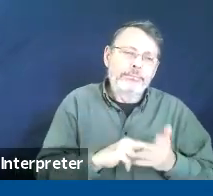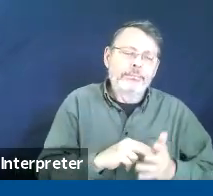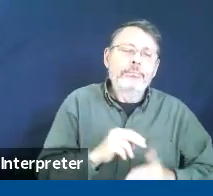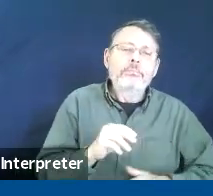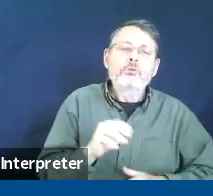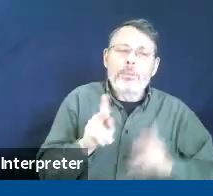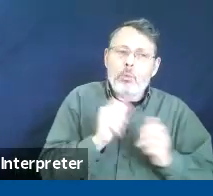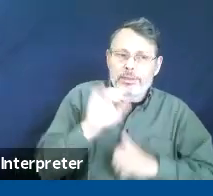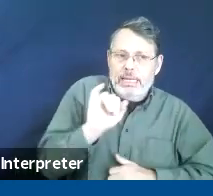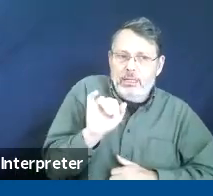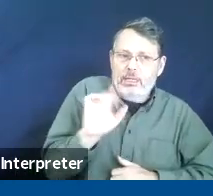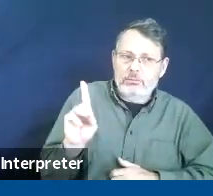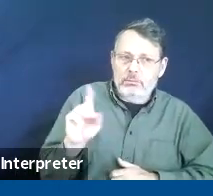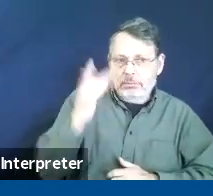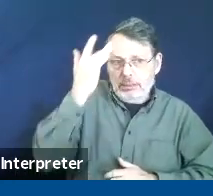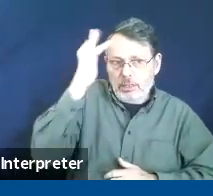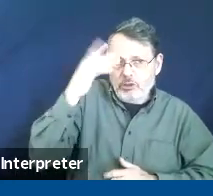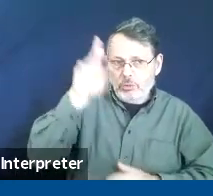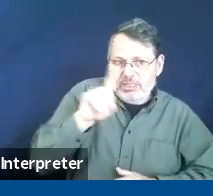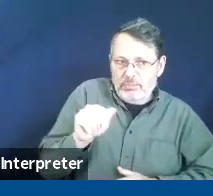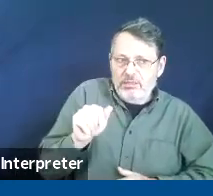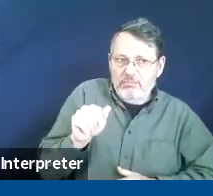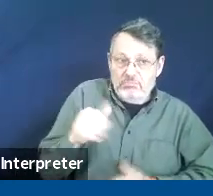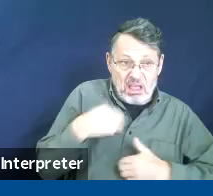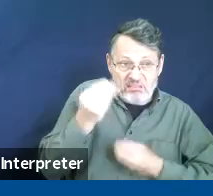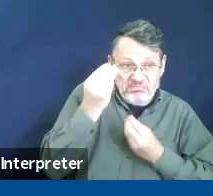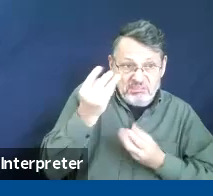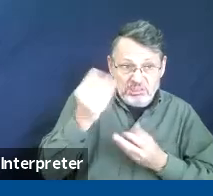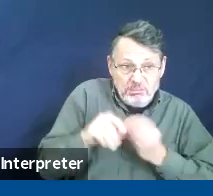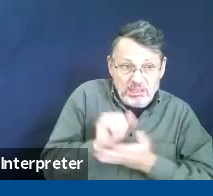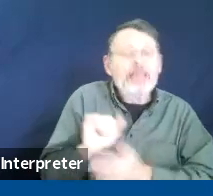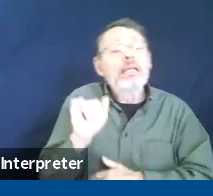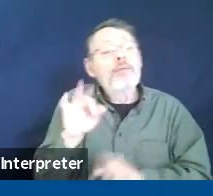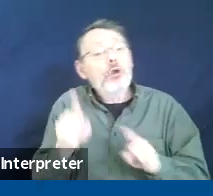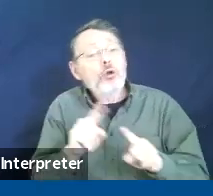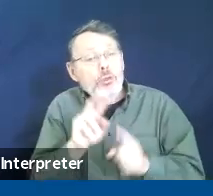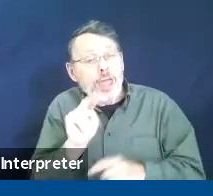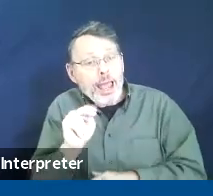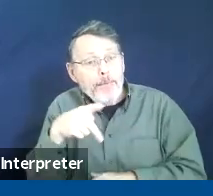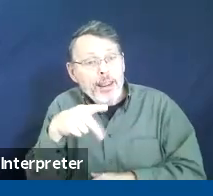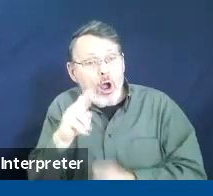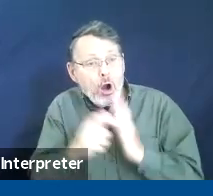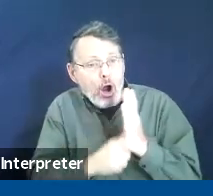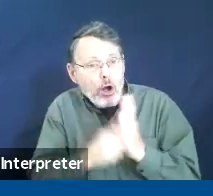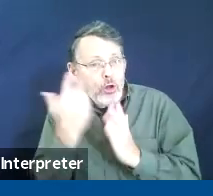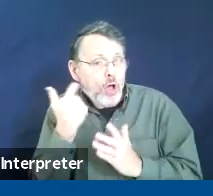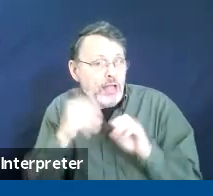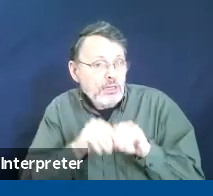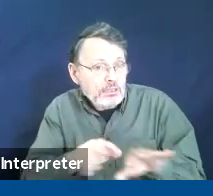Perfect. Yes, so actually if you go to the NPR article that I sent out, there is a link in